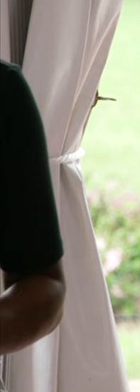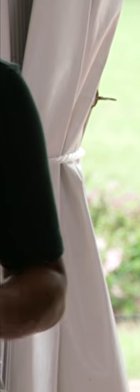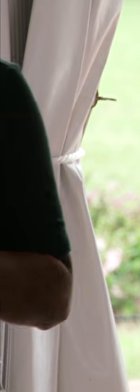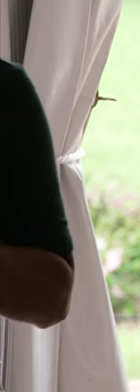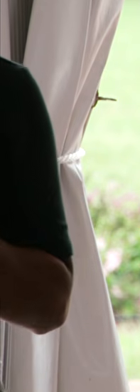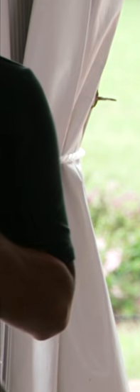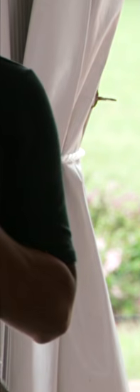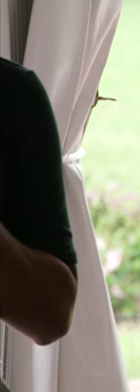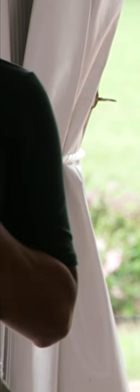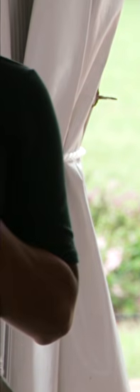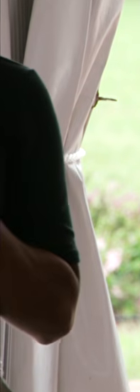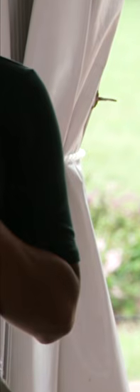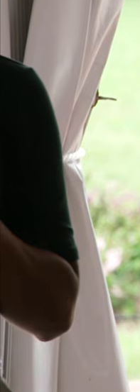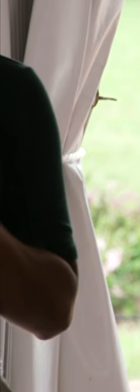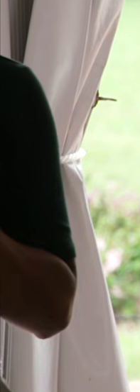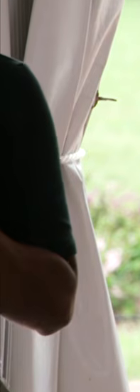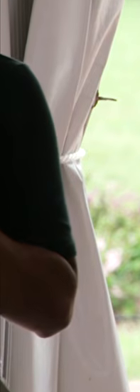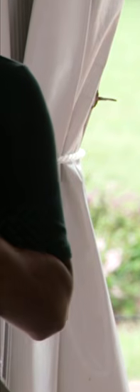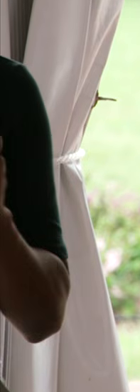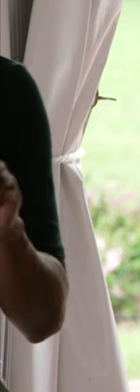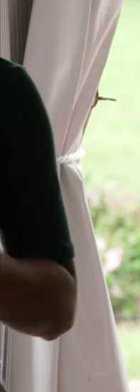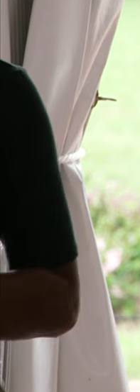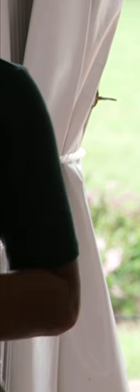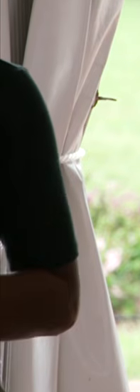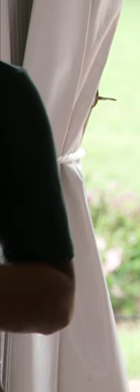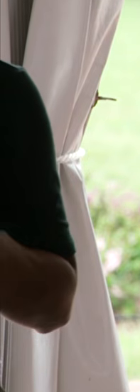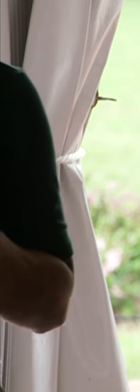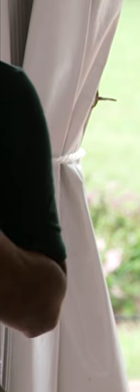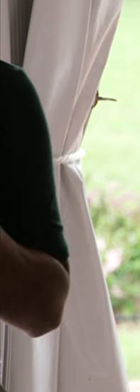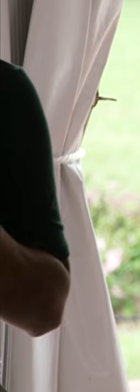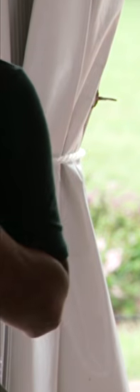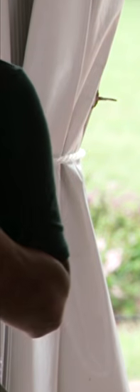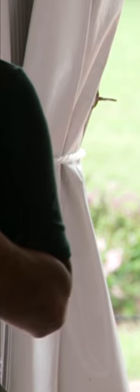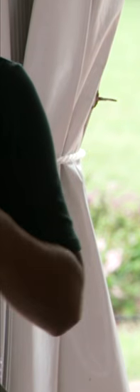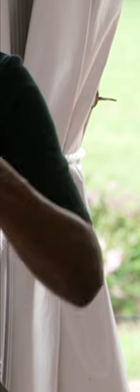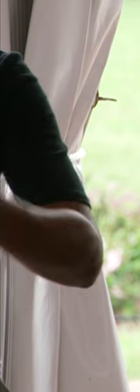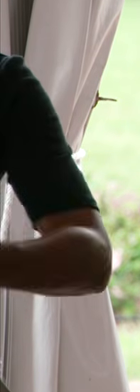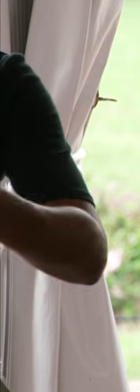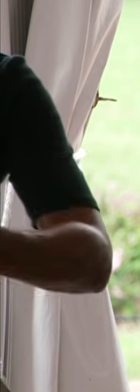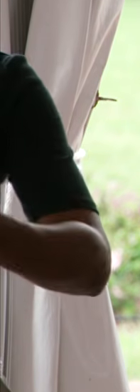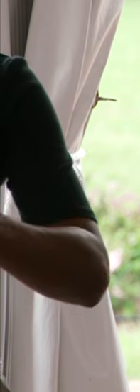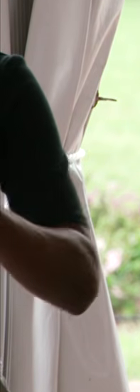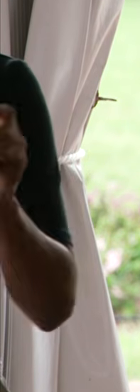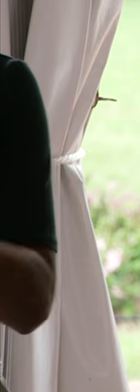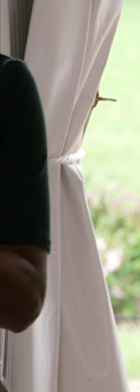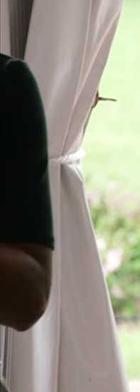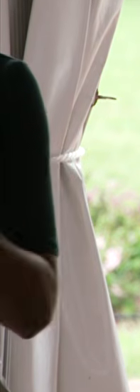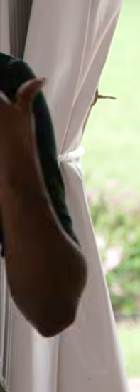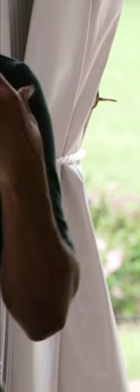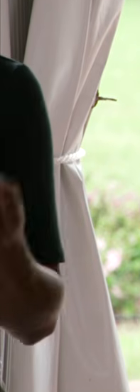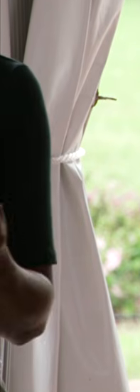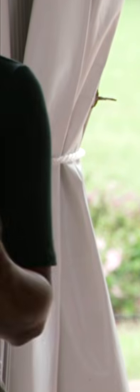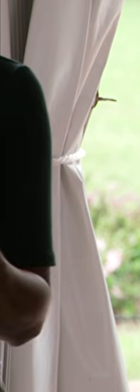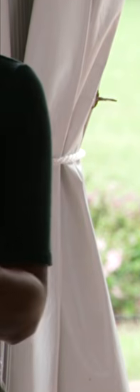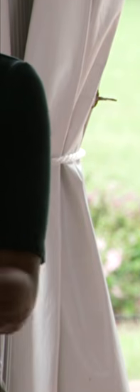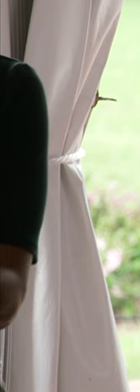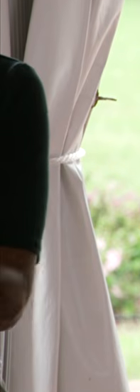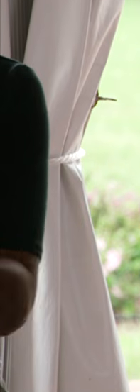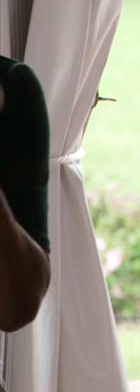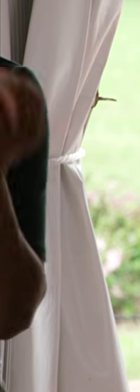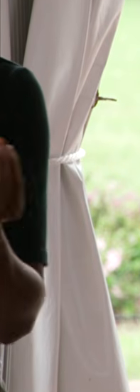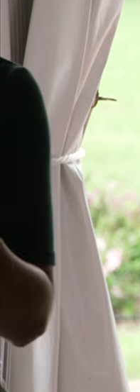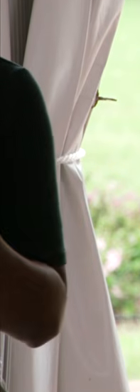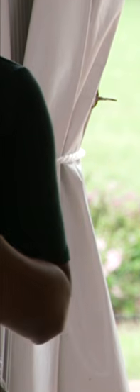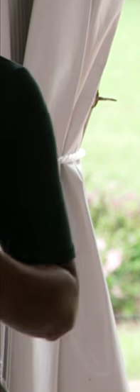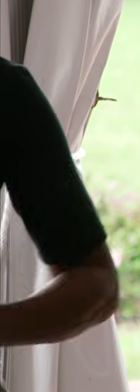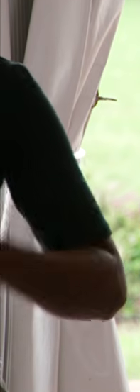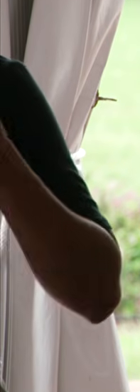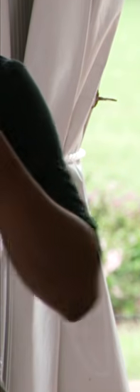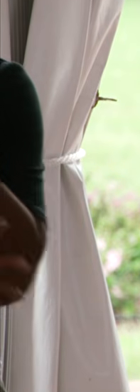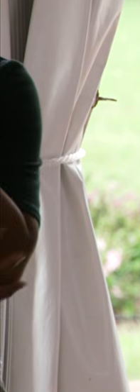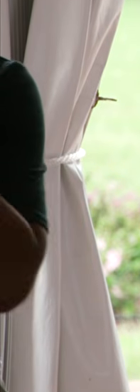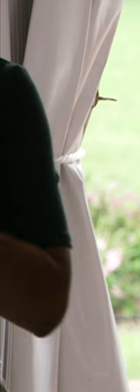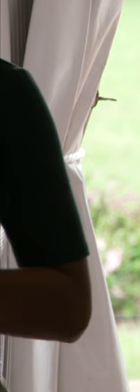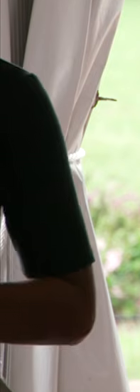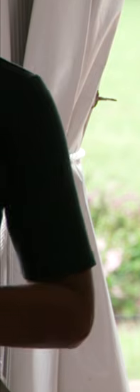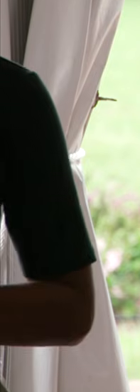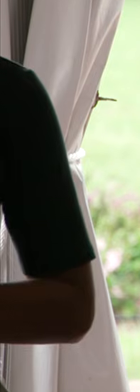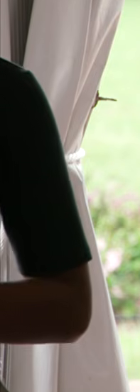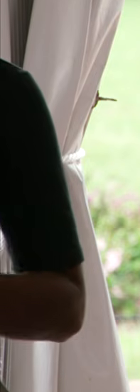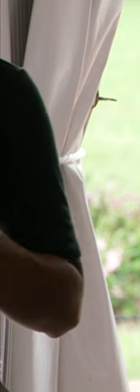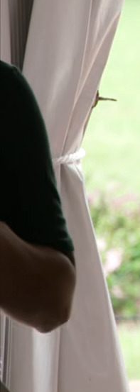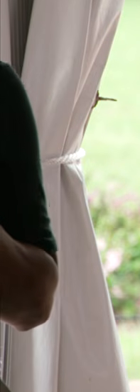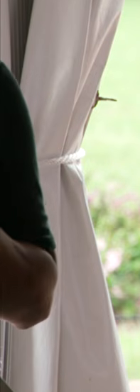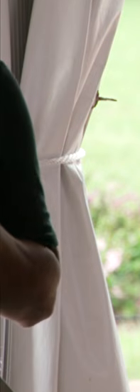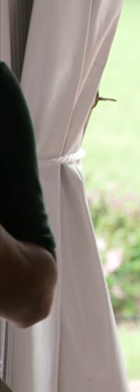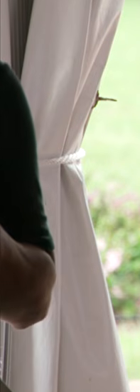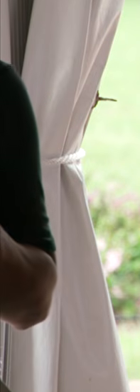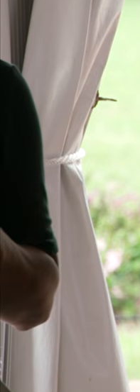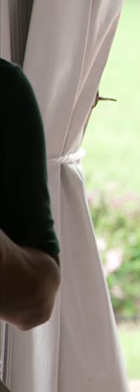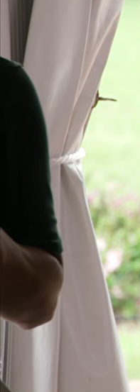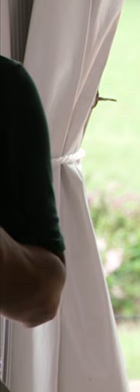less educated, lacked proper health care, and lived in an economically impoverished area.